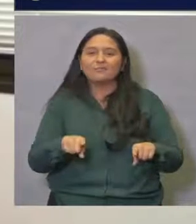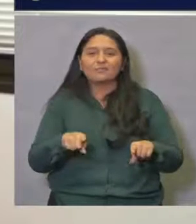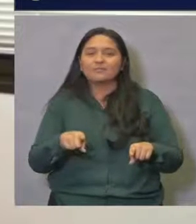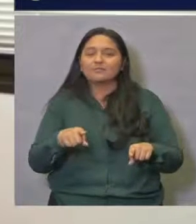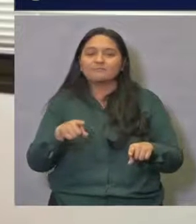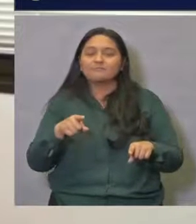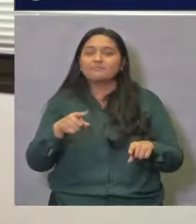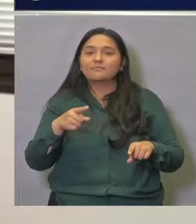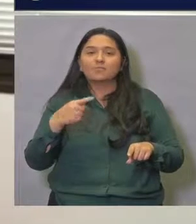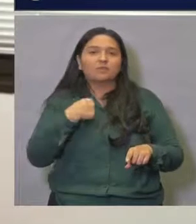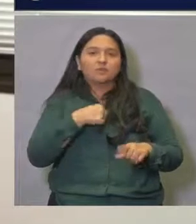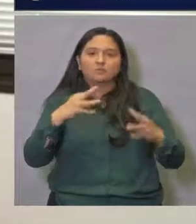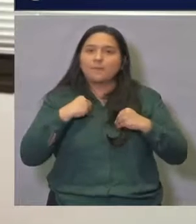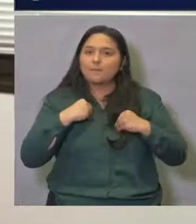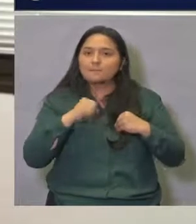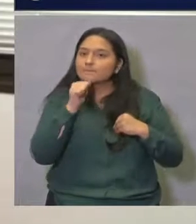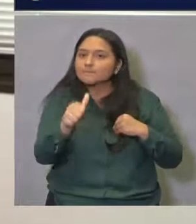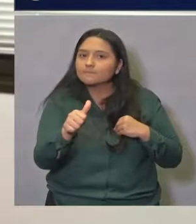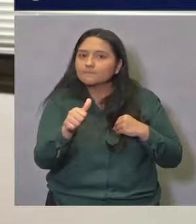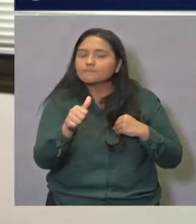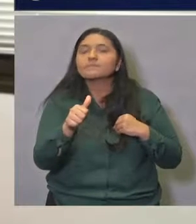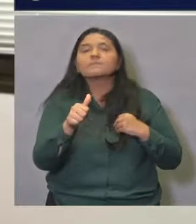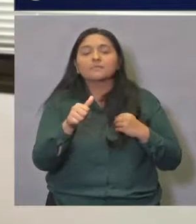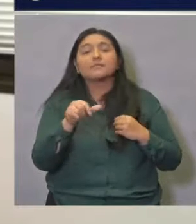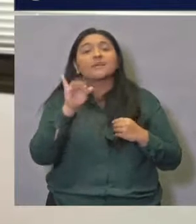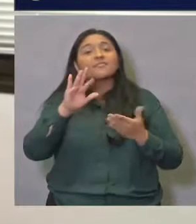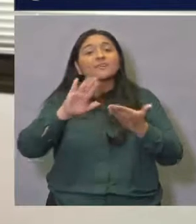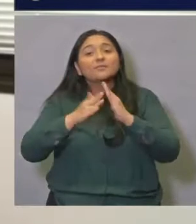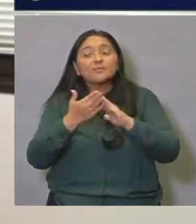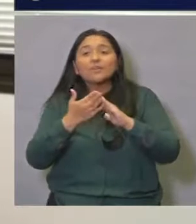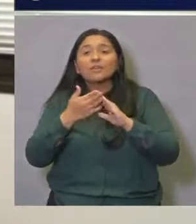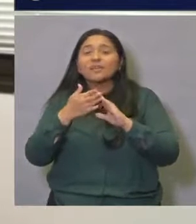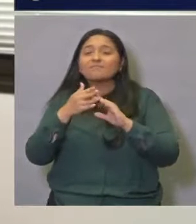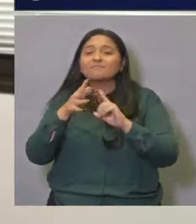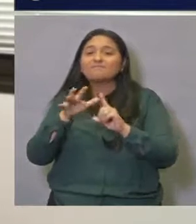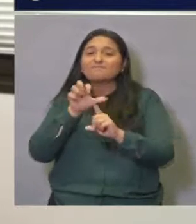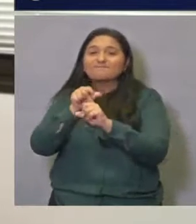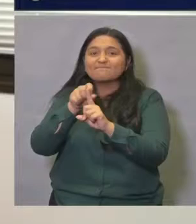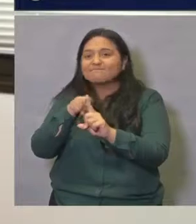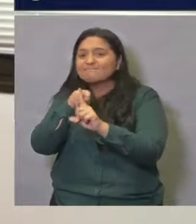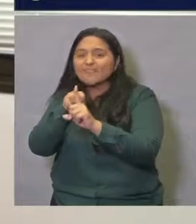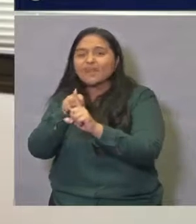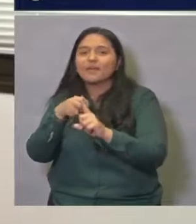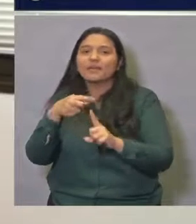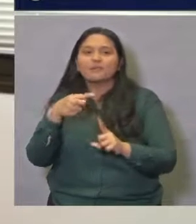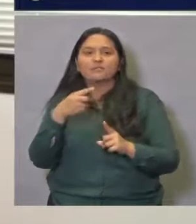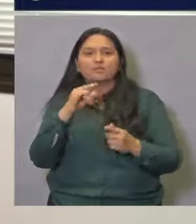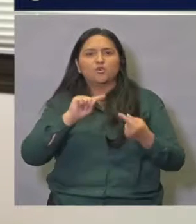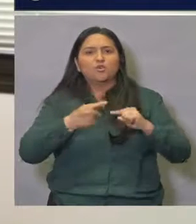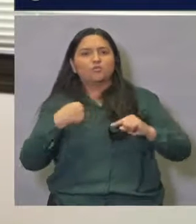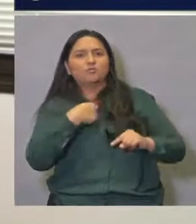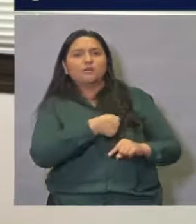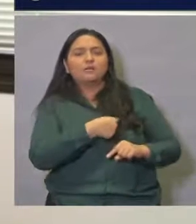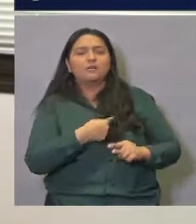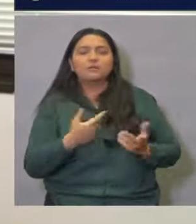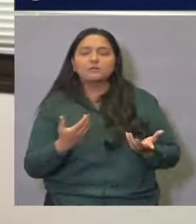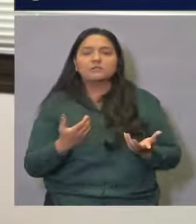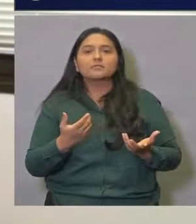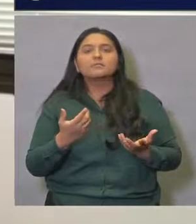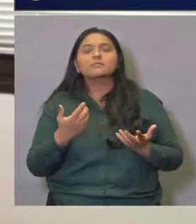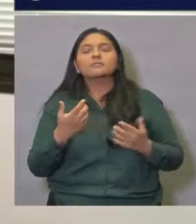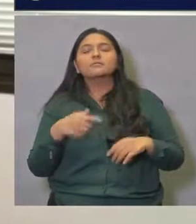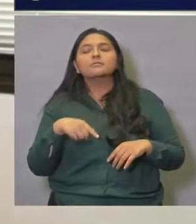LAS MUJERES ASIÁTICAS EN